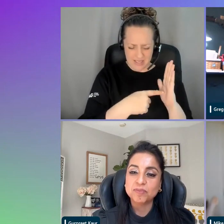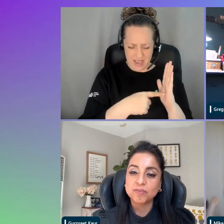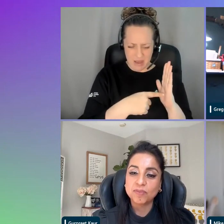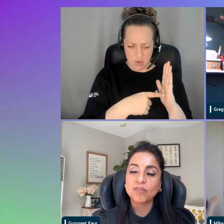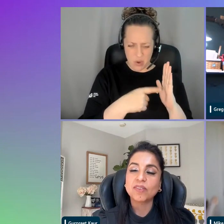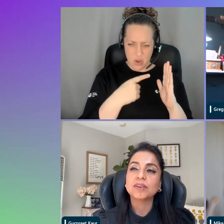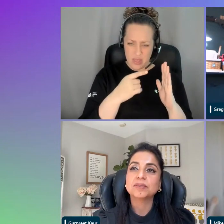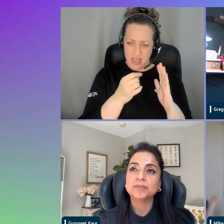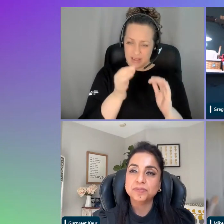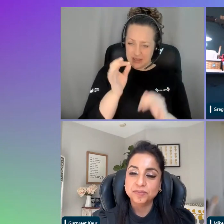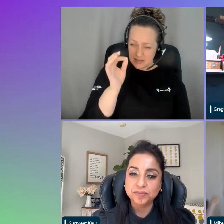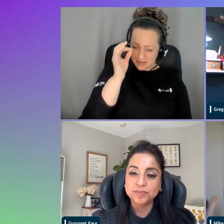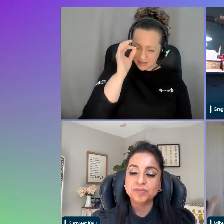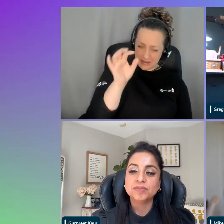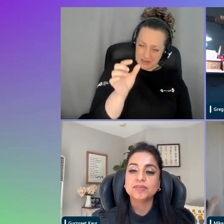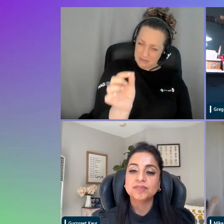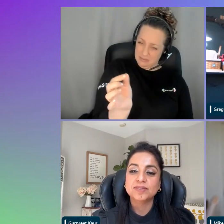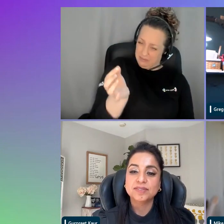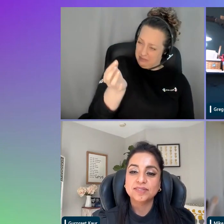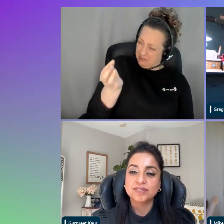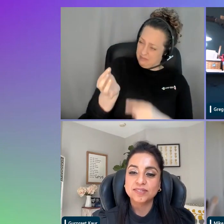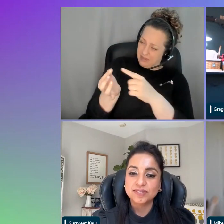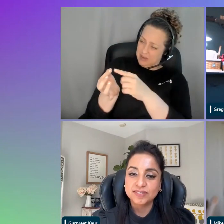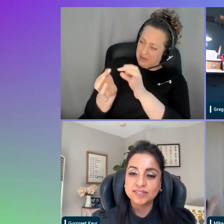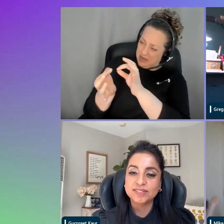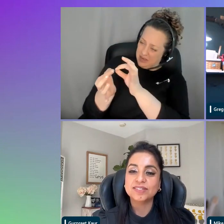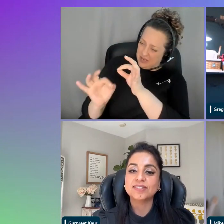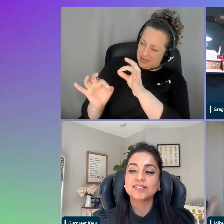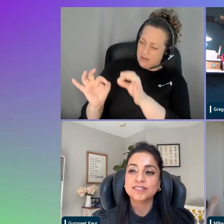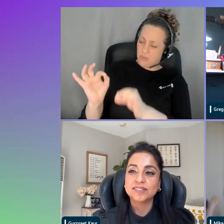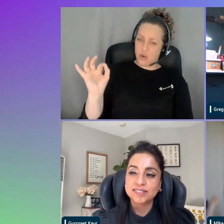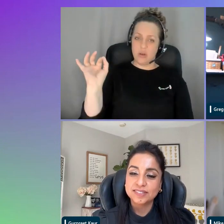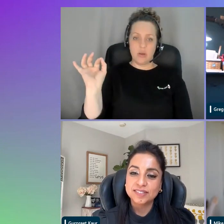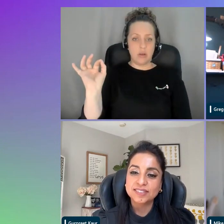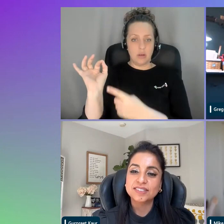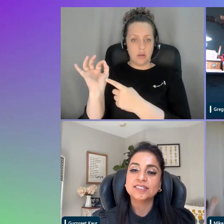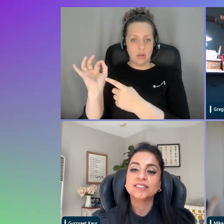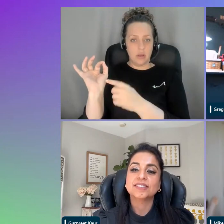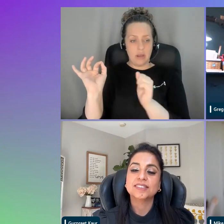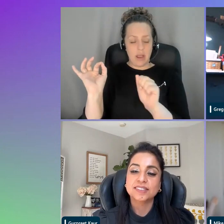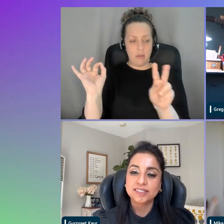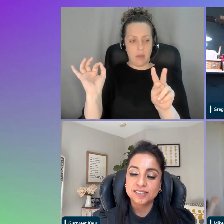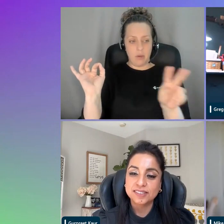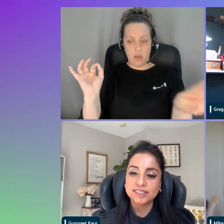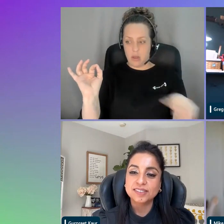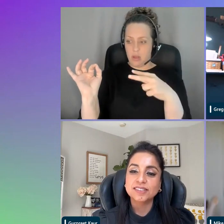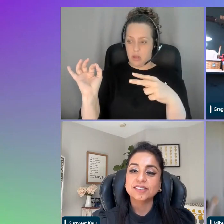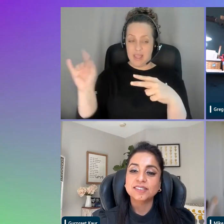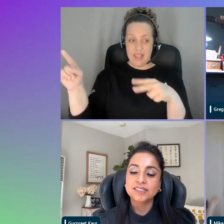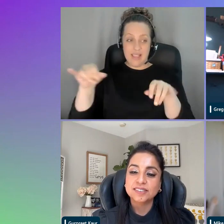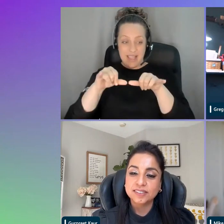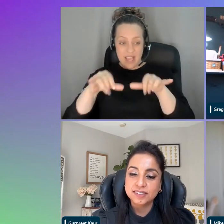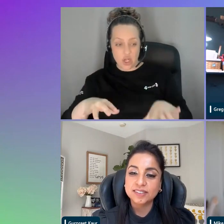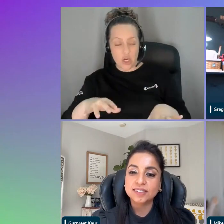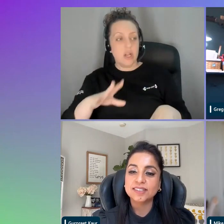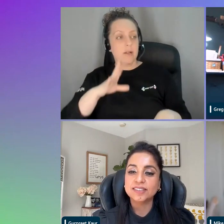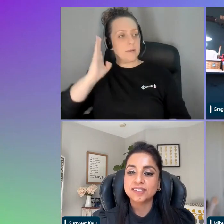had an example, but from that one small thing, we were able to put him on stage in front of his engineering division, talking